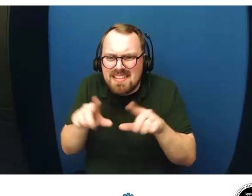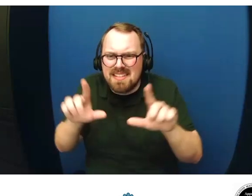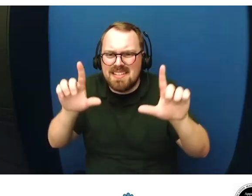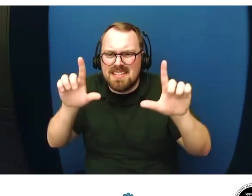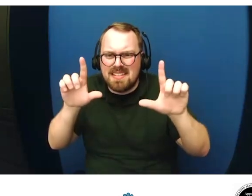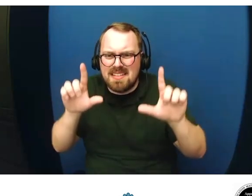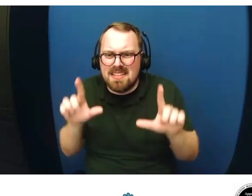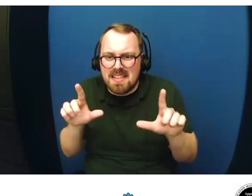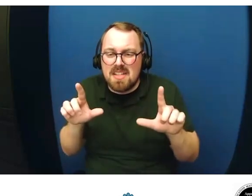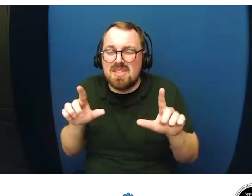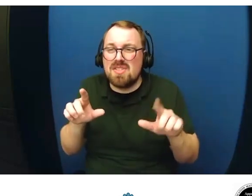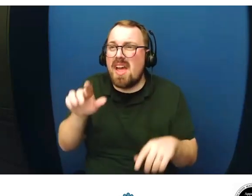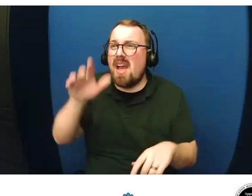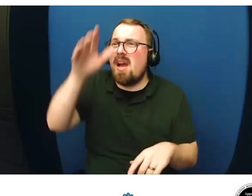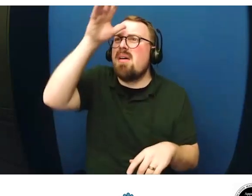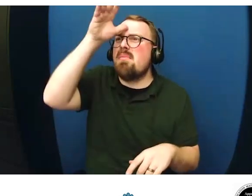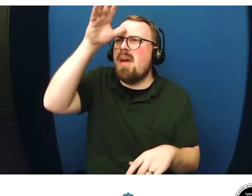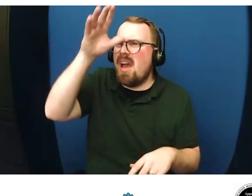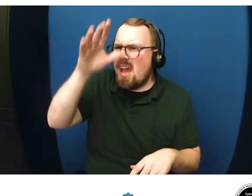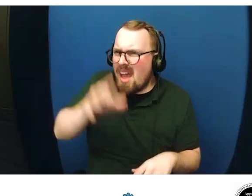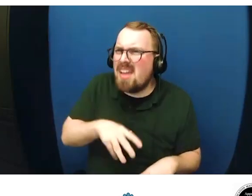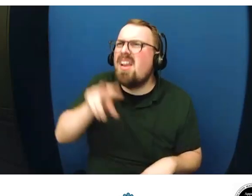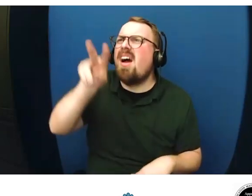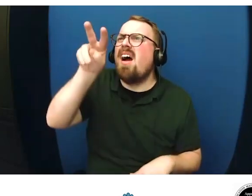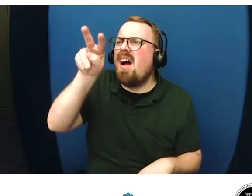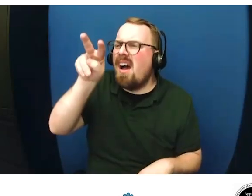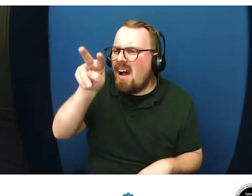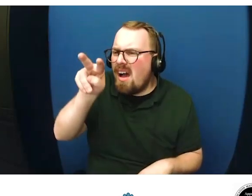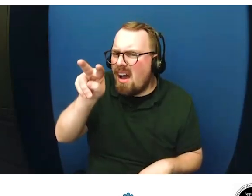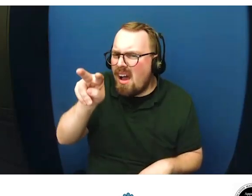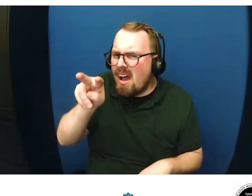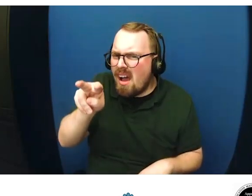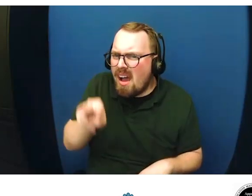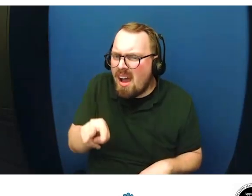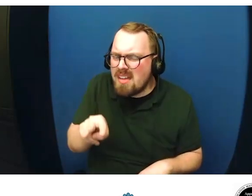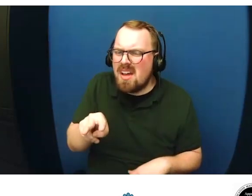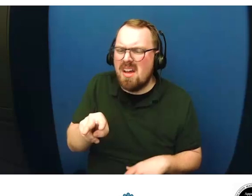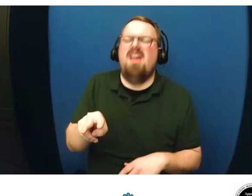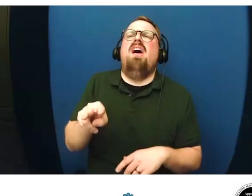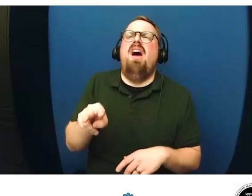field, by the time they find the hand on your forehead, you've already moved to your chest,